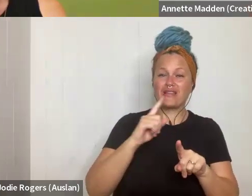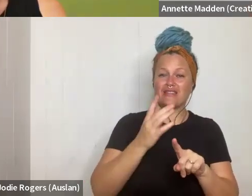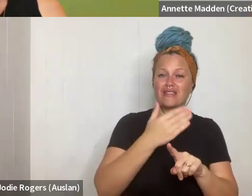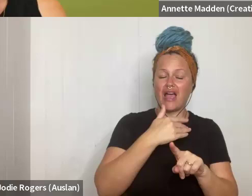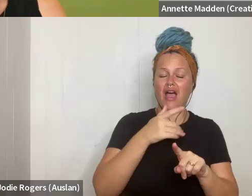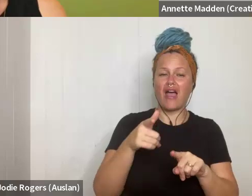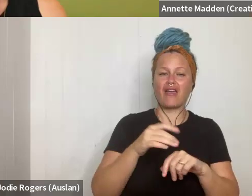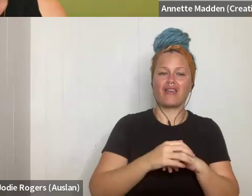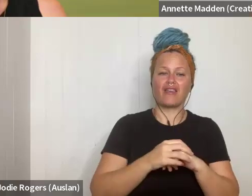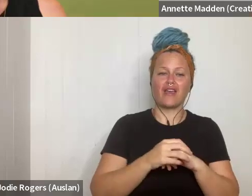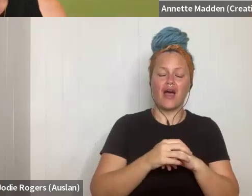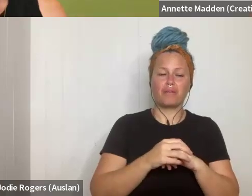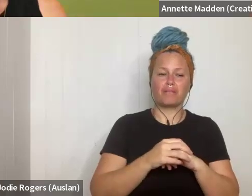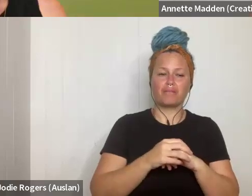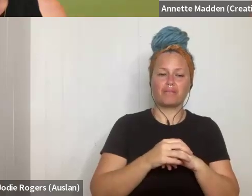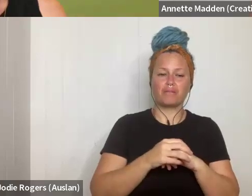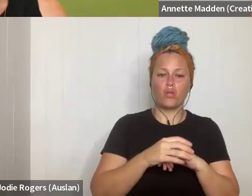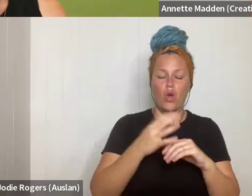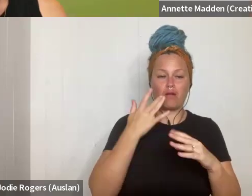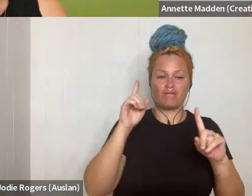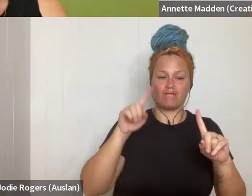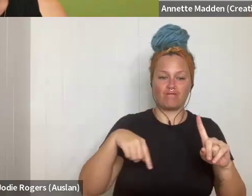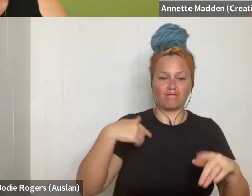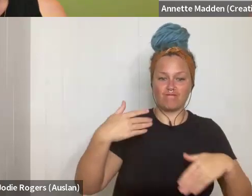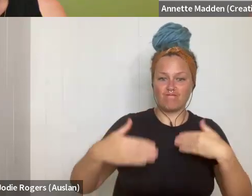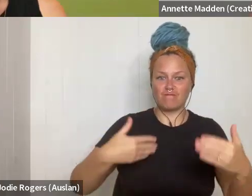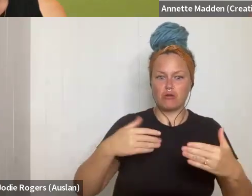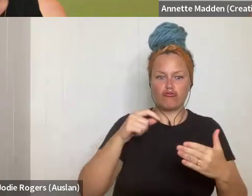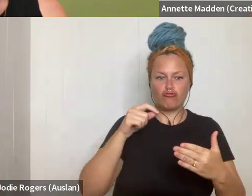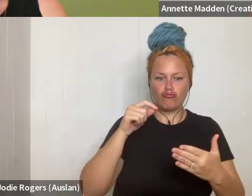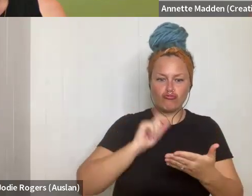Are there any other things on your mind Hannah, that are important to share at